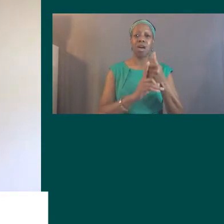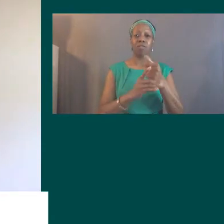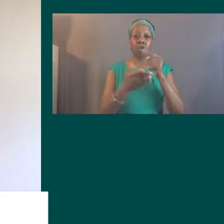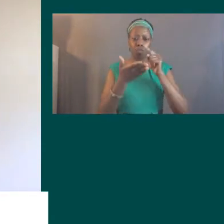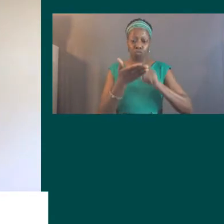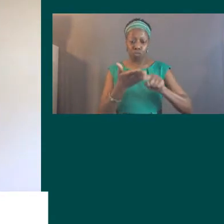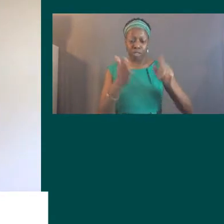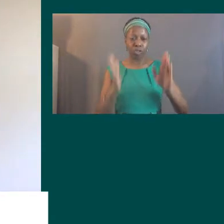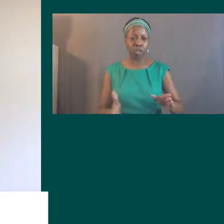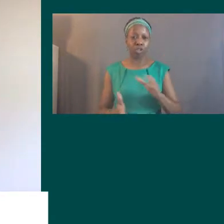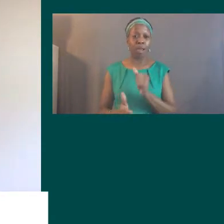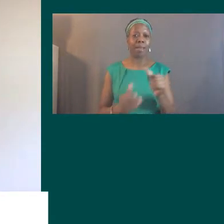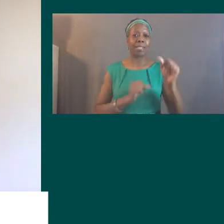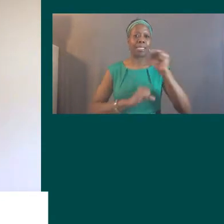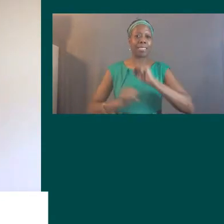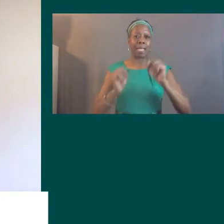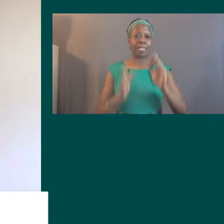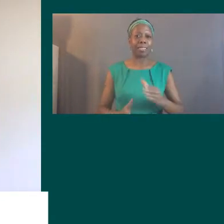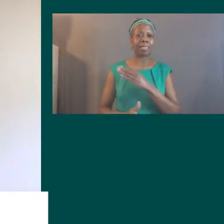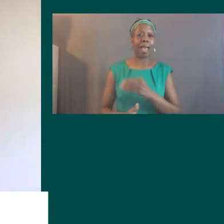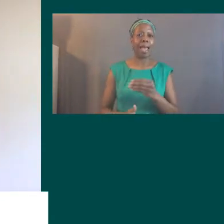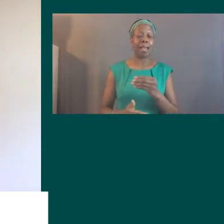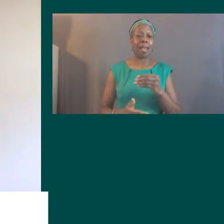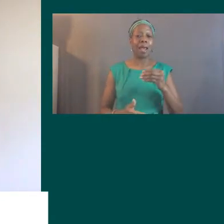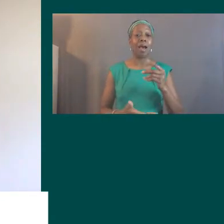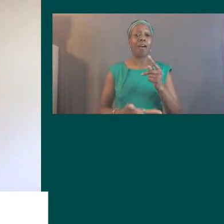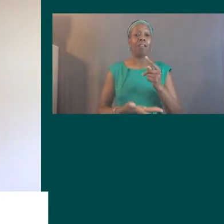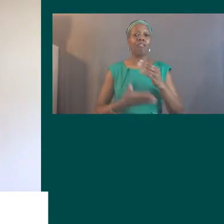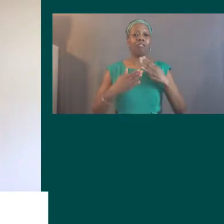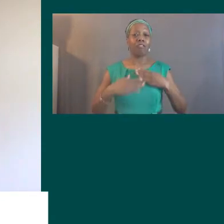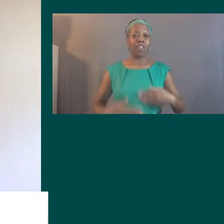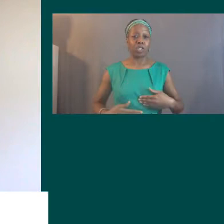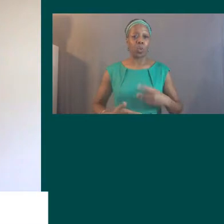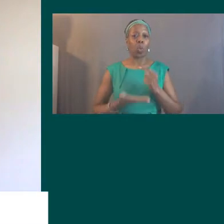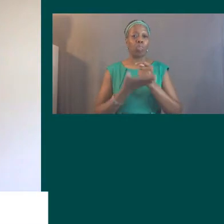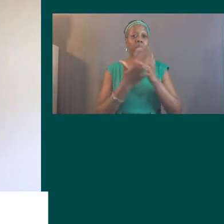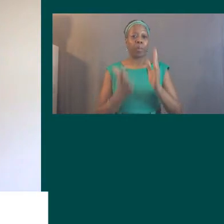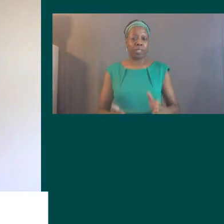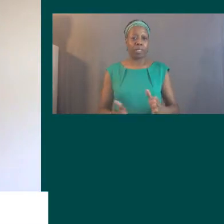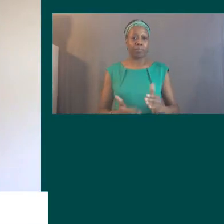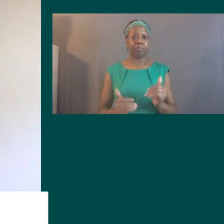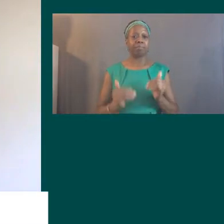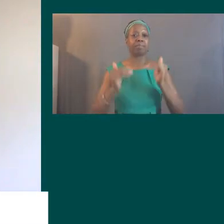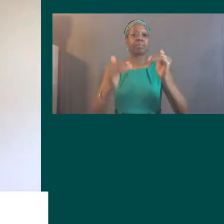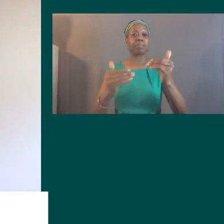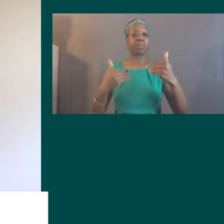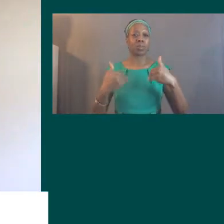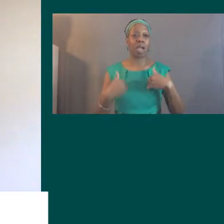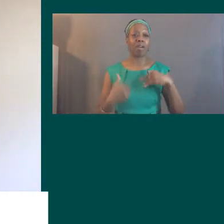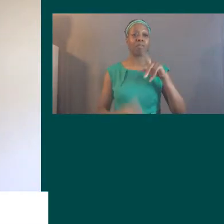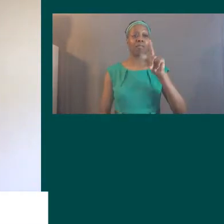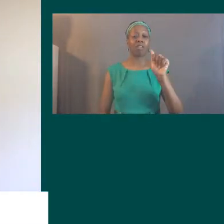We will then have Kara O'Malley, who is a pediatric physical therapist and Theresa Moulton